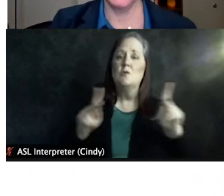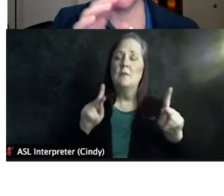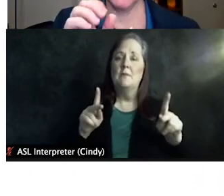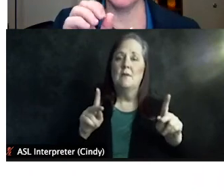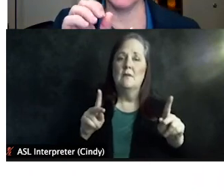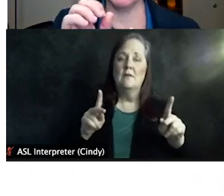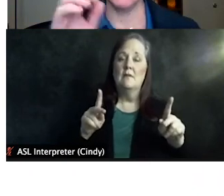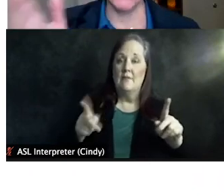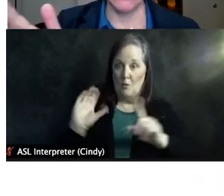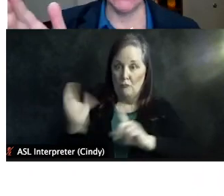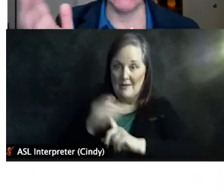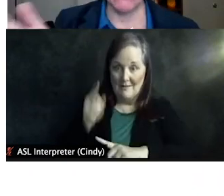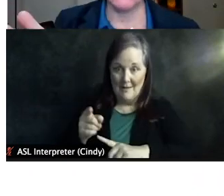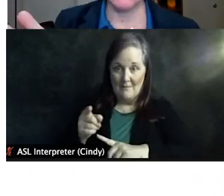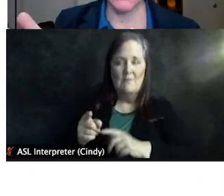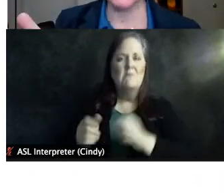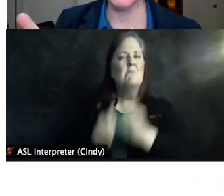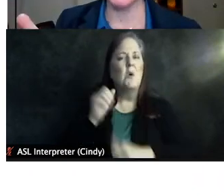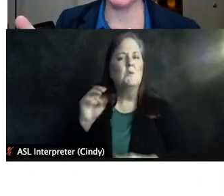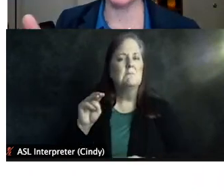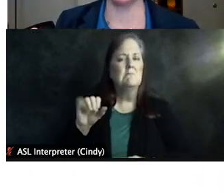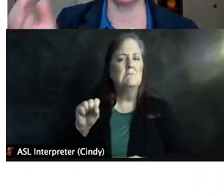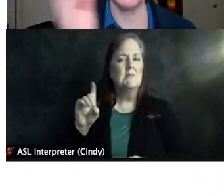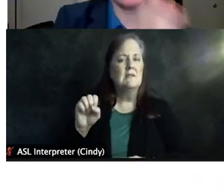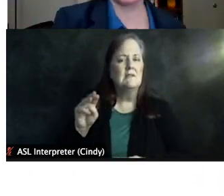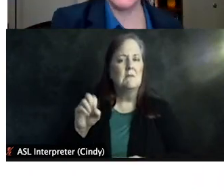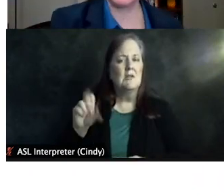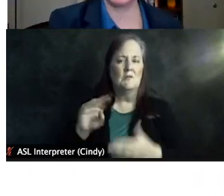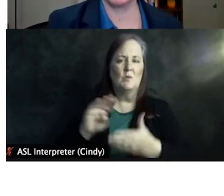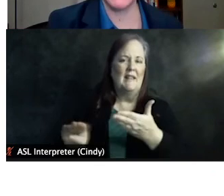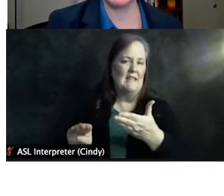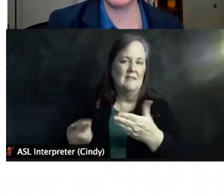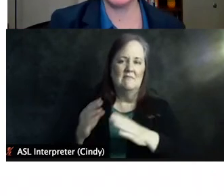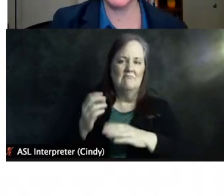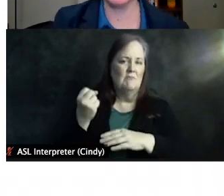And then, you know, we have the referendum process, which is essentially after the legislature passes something,